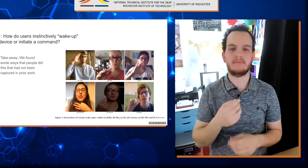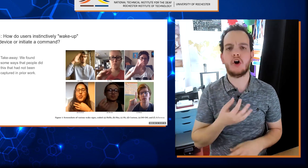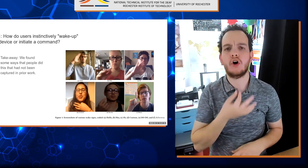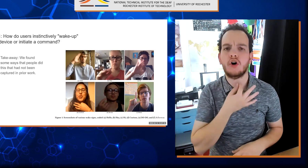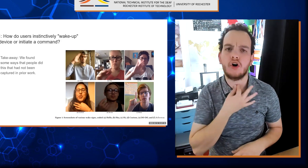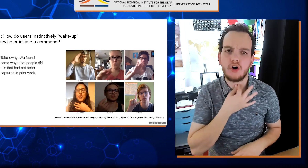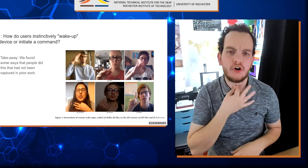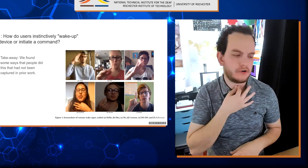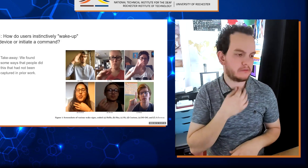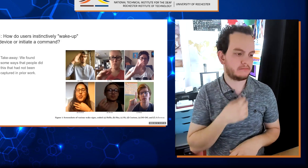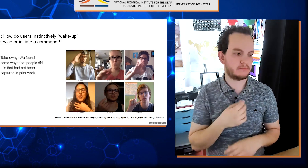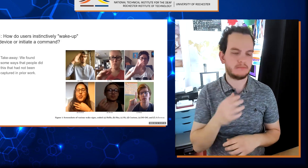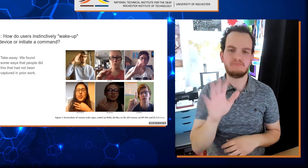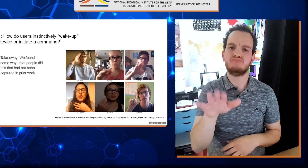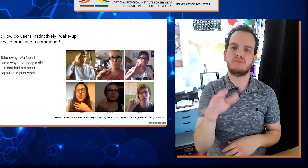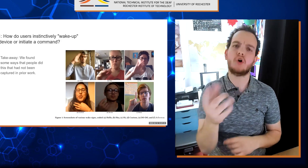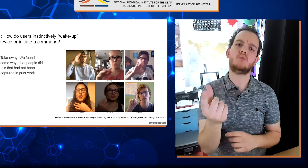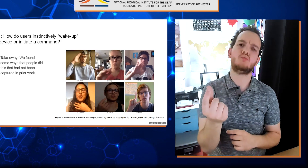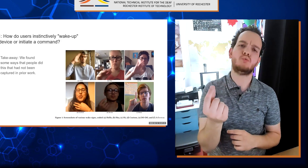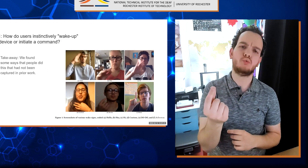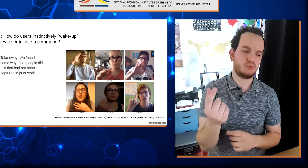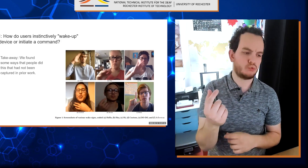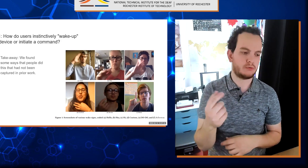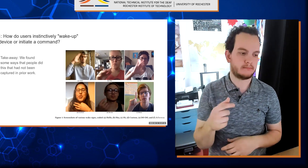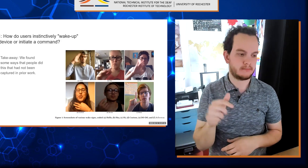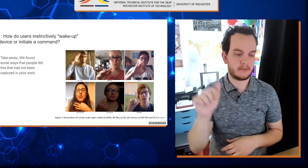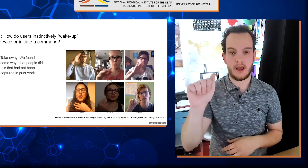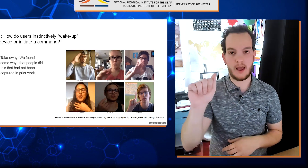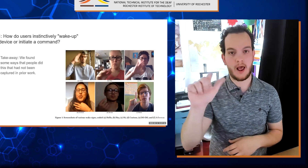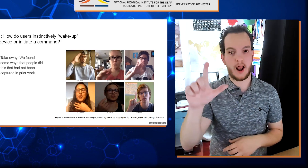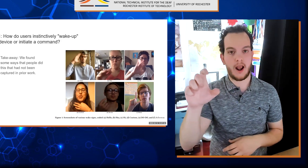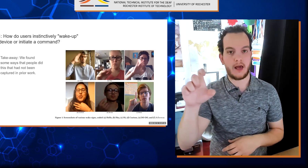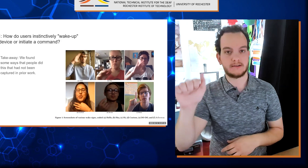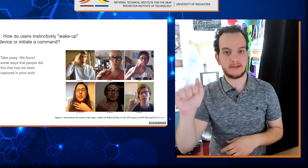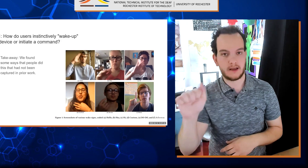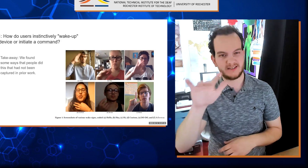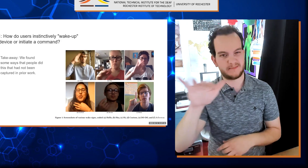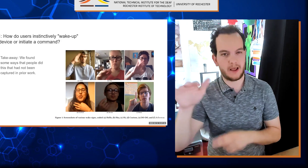Then another one is waving, sort of. And then you have, "Curious,"